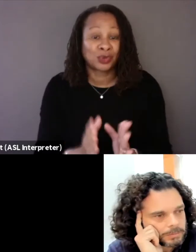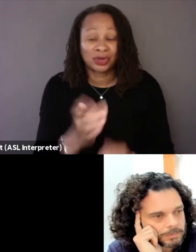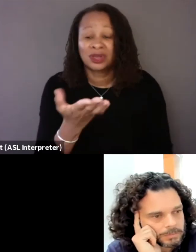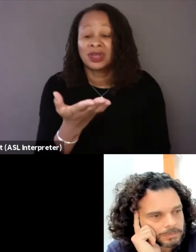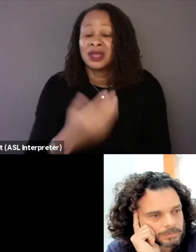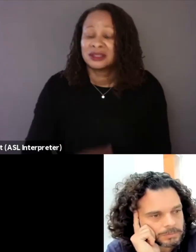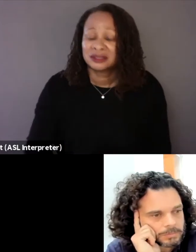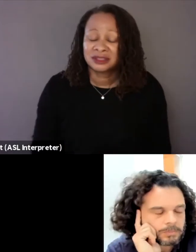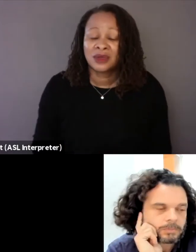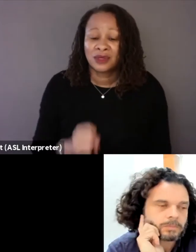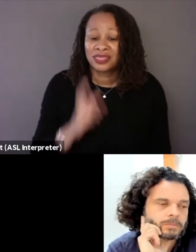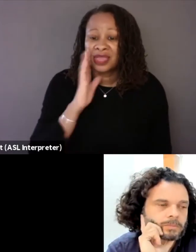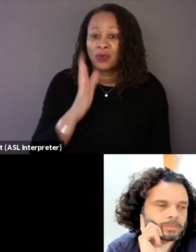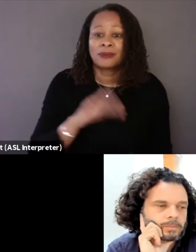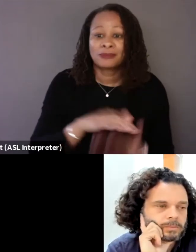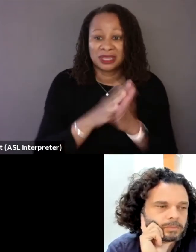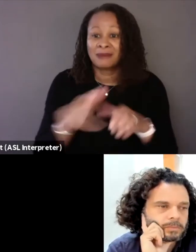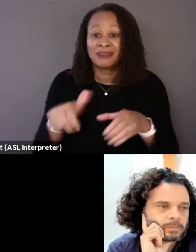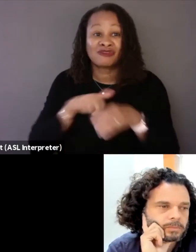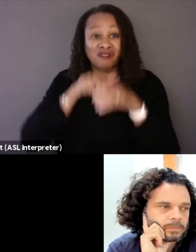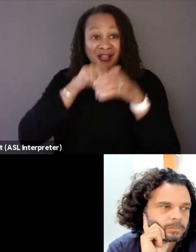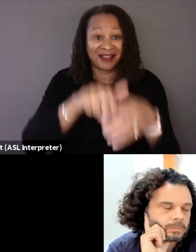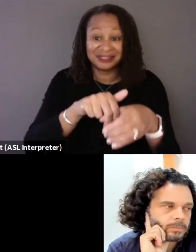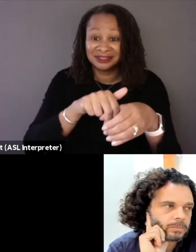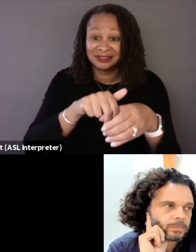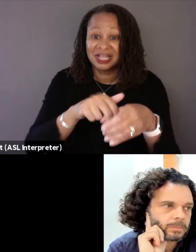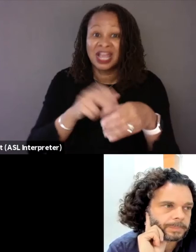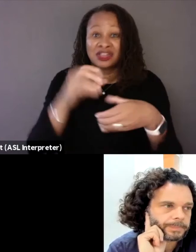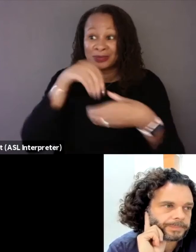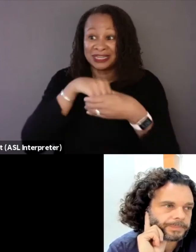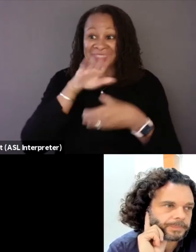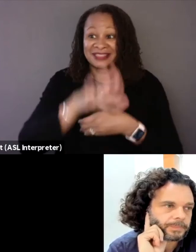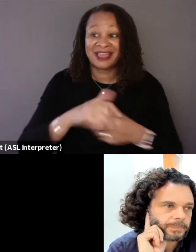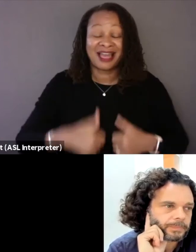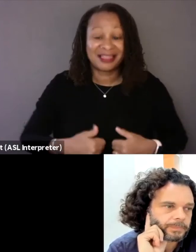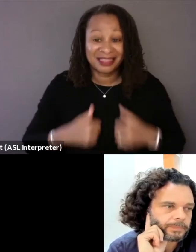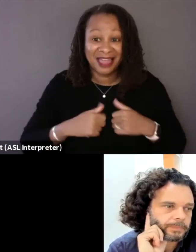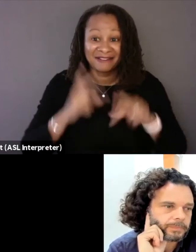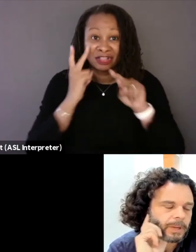because they're going to be the ride you're on, they're going to be, you're going to be inside that life, looking out through those eyes.